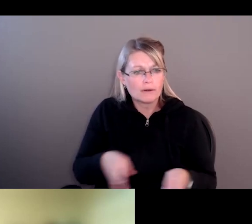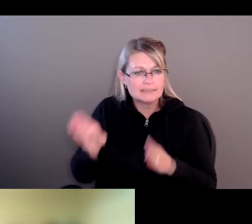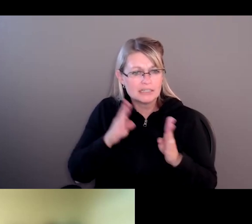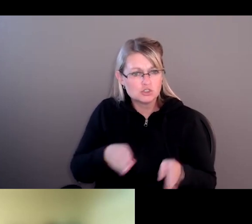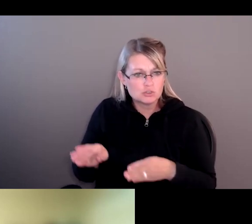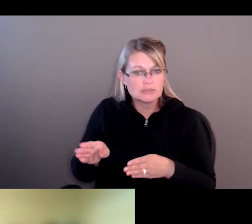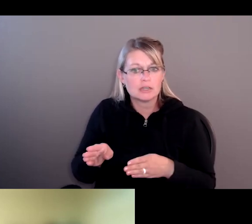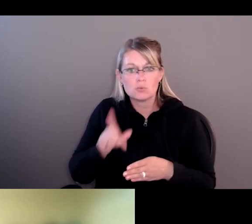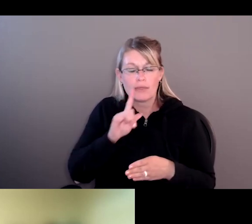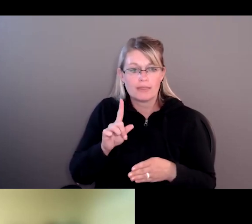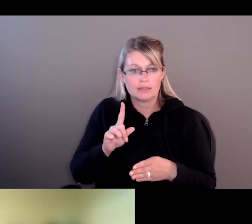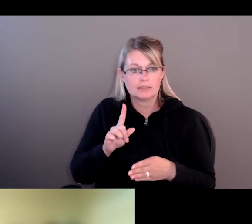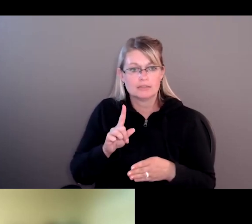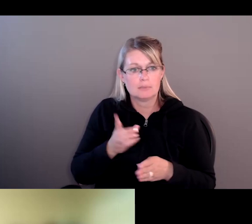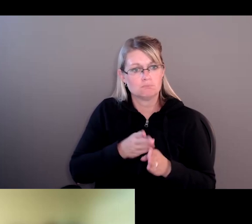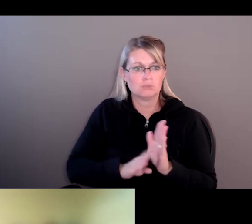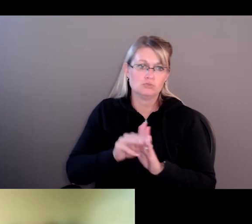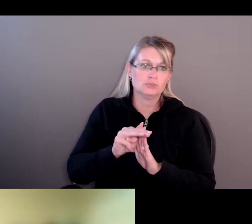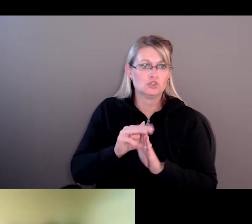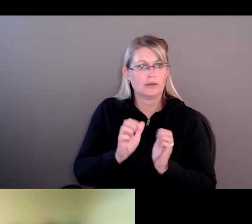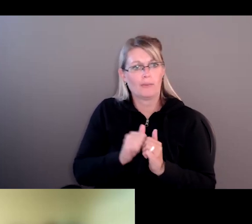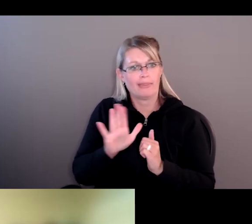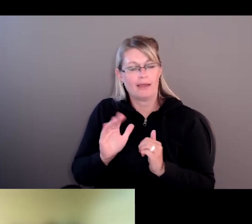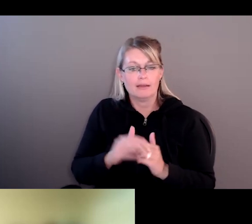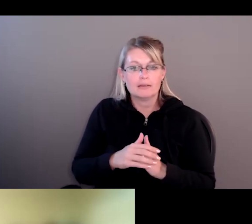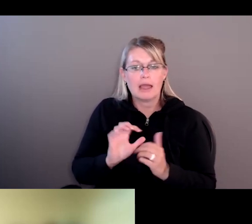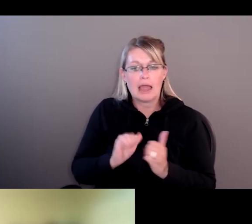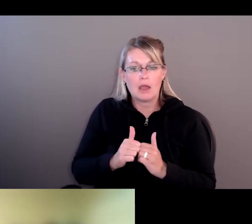really maturity with accessibility. How do you build ownership of excess abilities